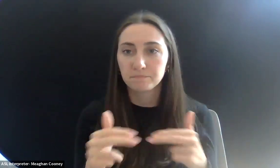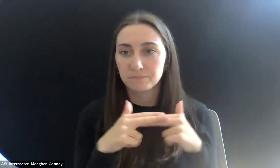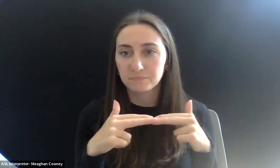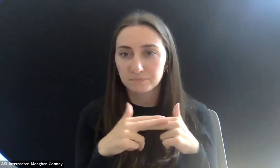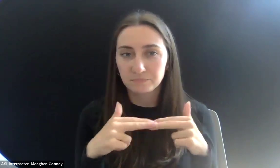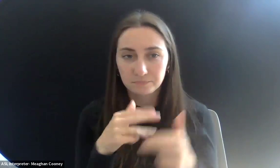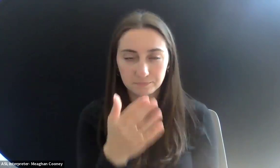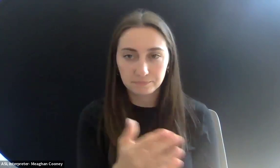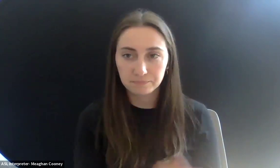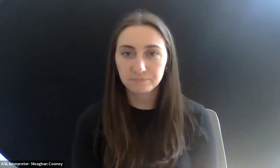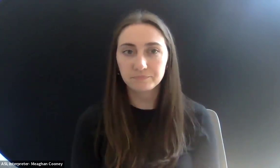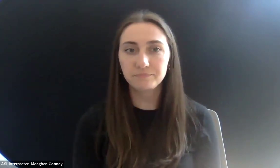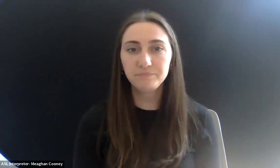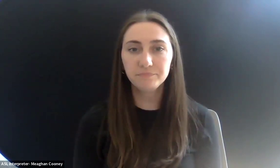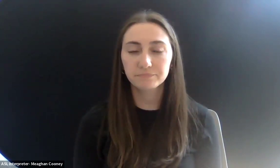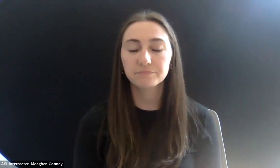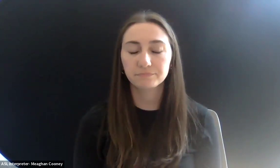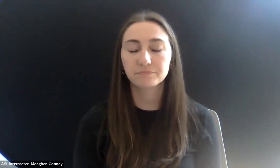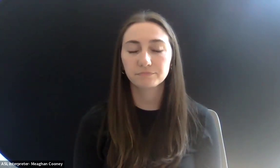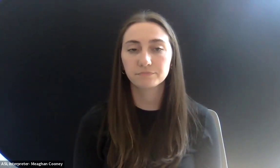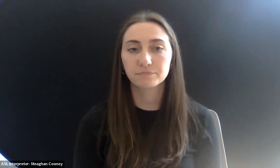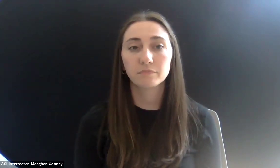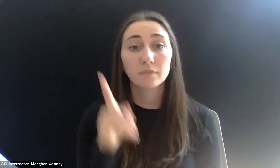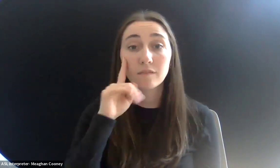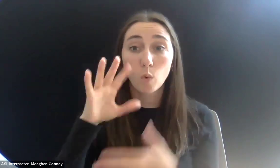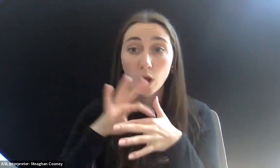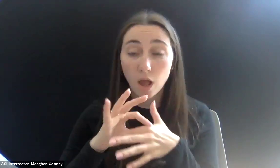So in terms of content here, first we will have a